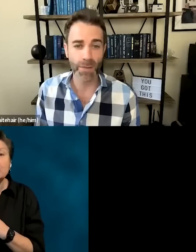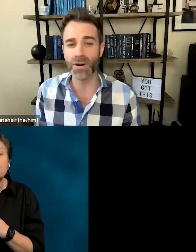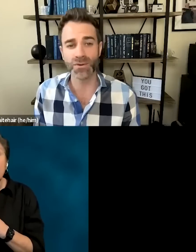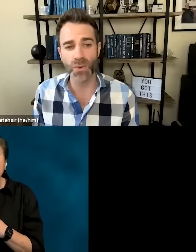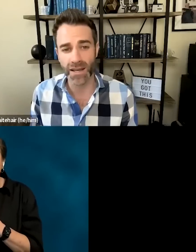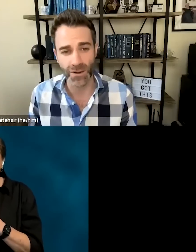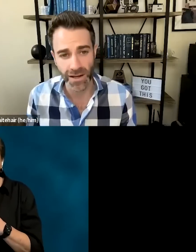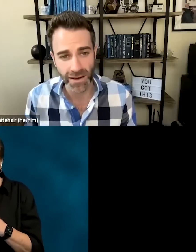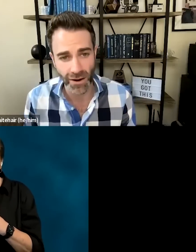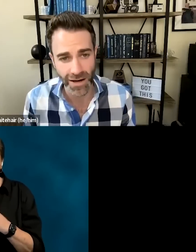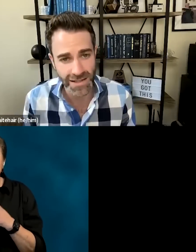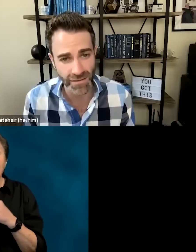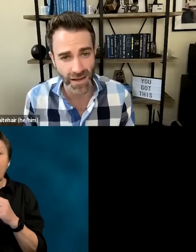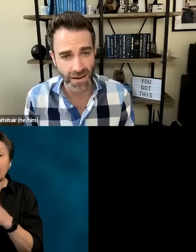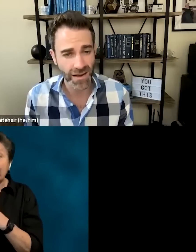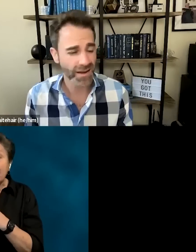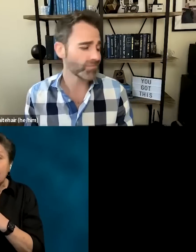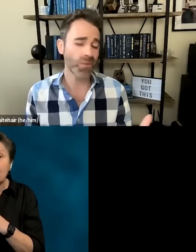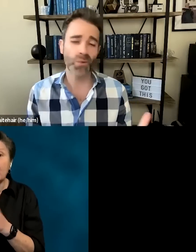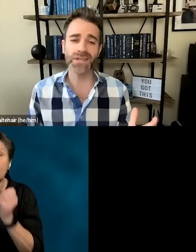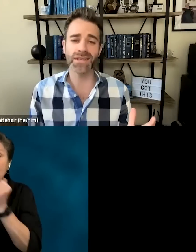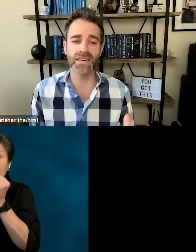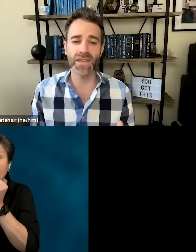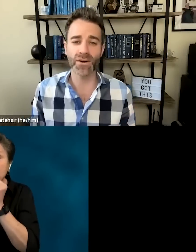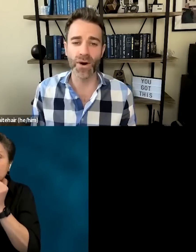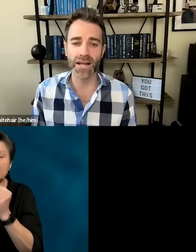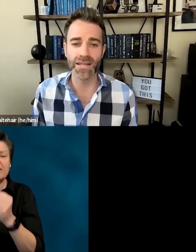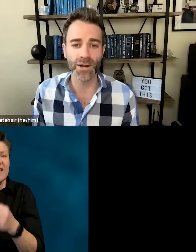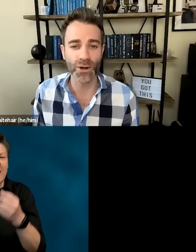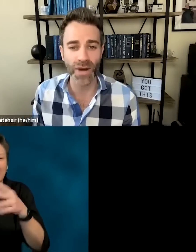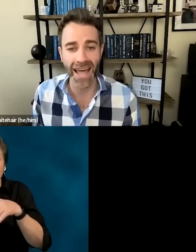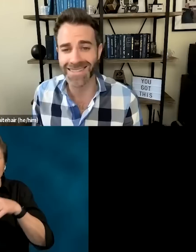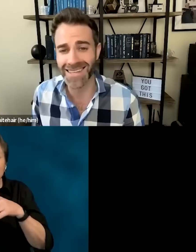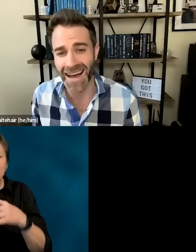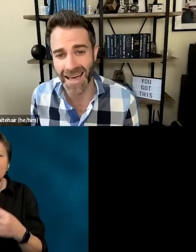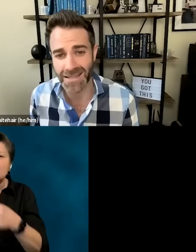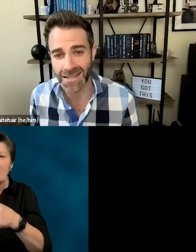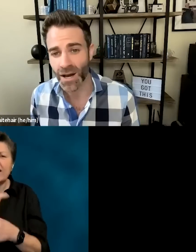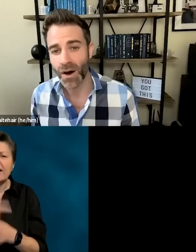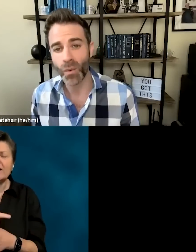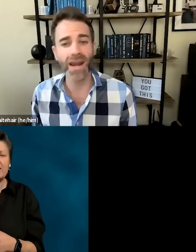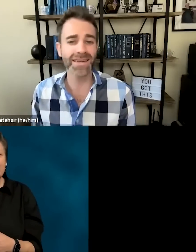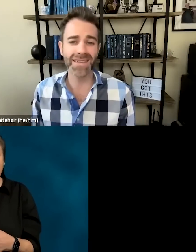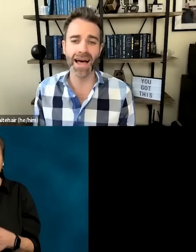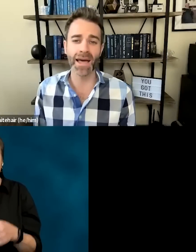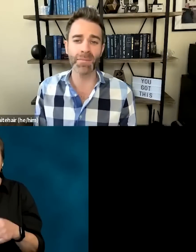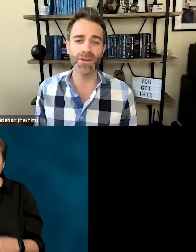and appears regularly on TV. Recent TV and credits include "NCIS", "Winning Time",